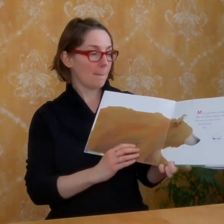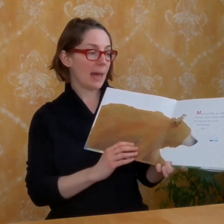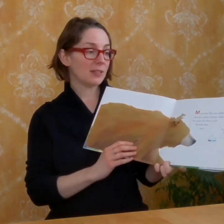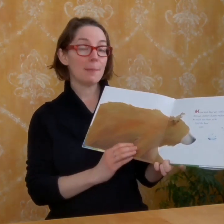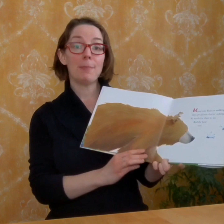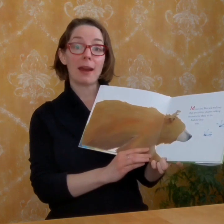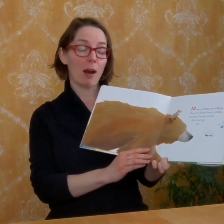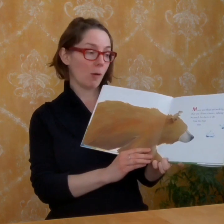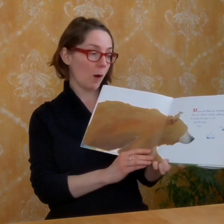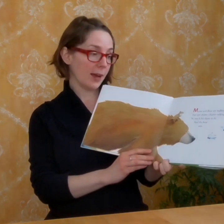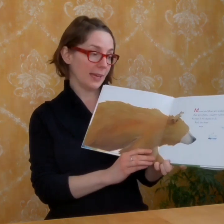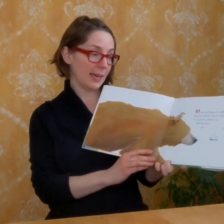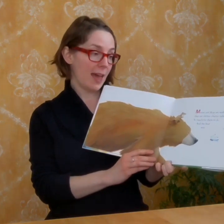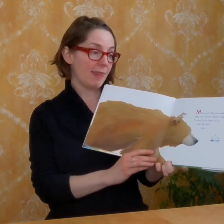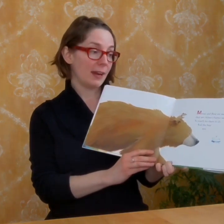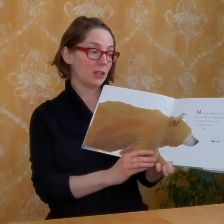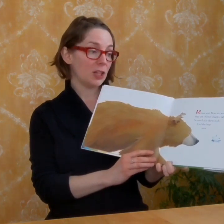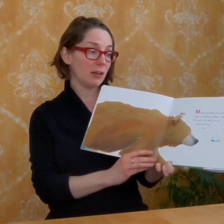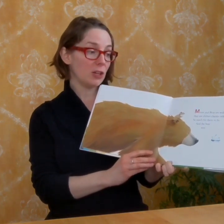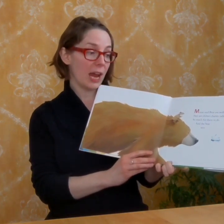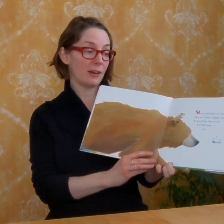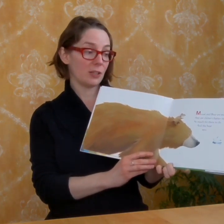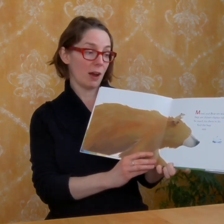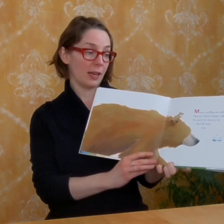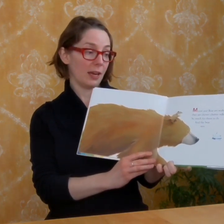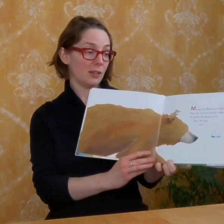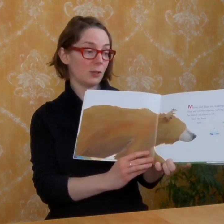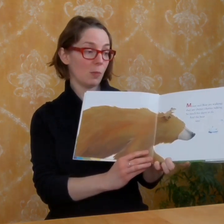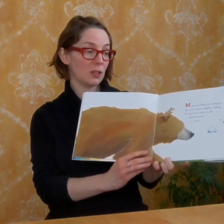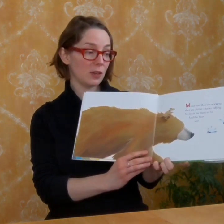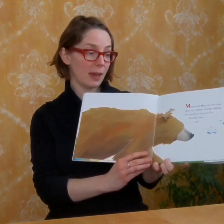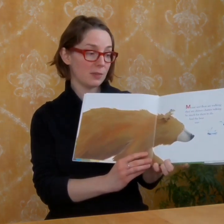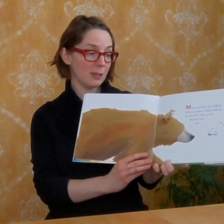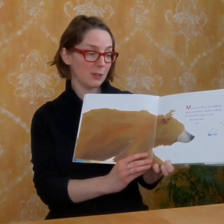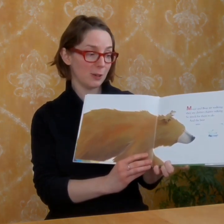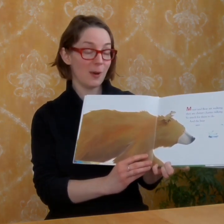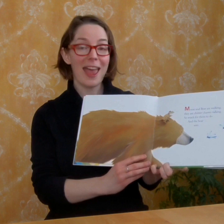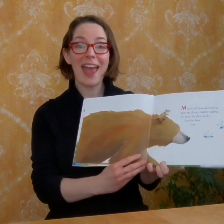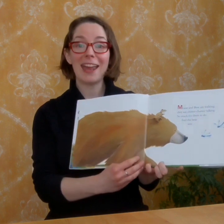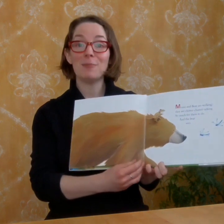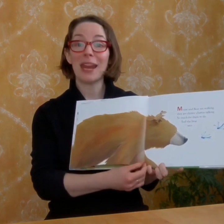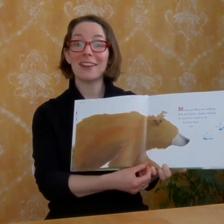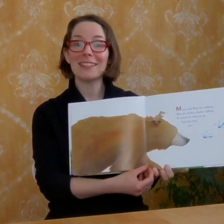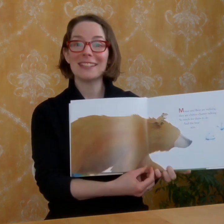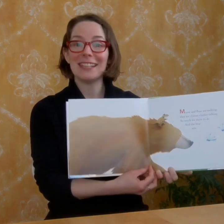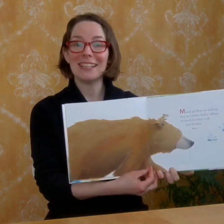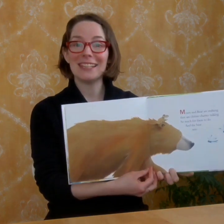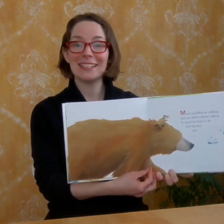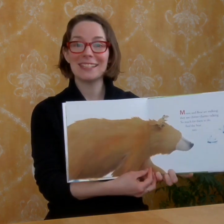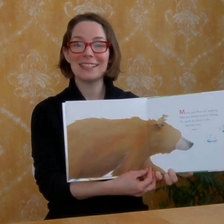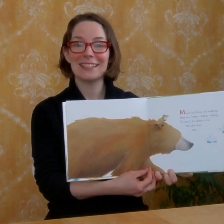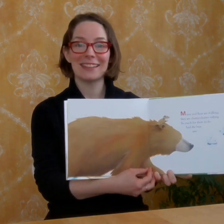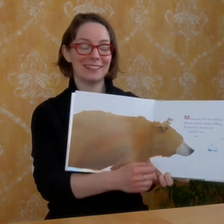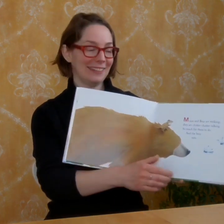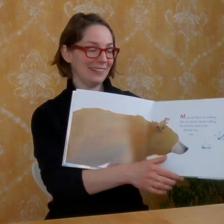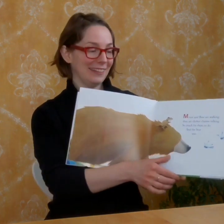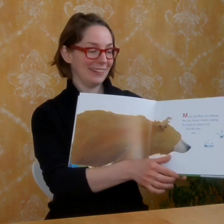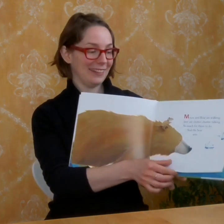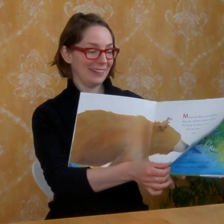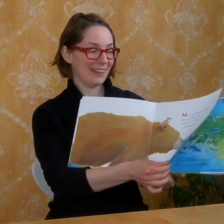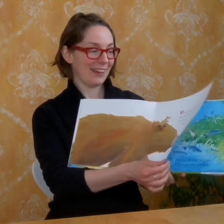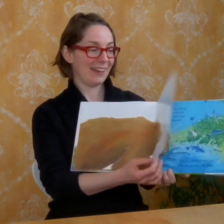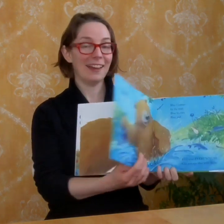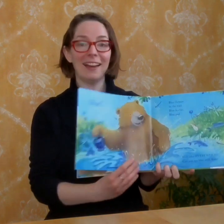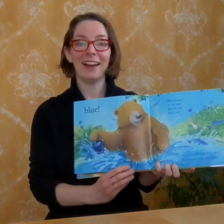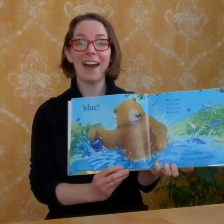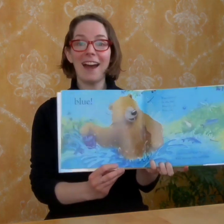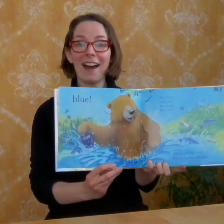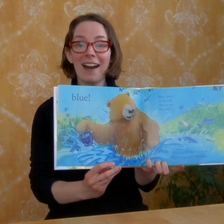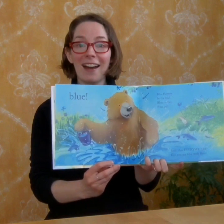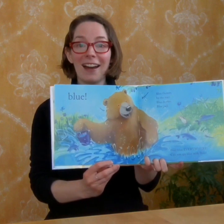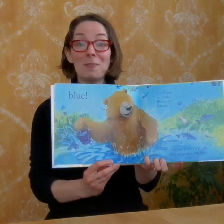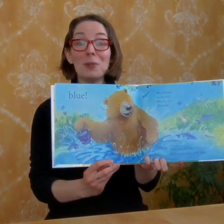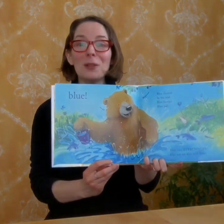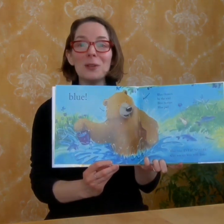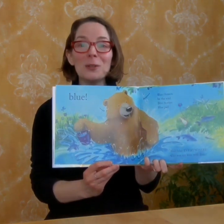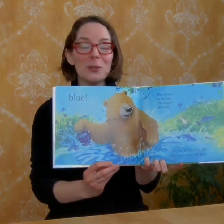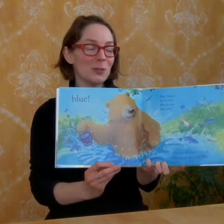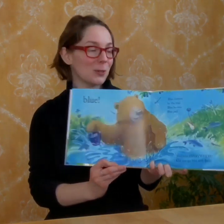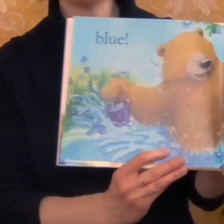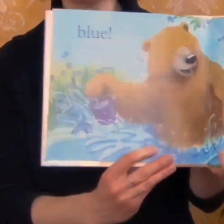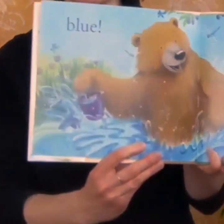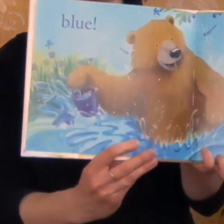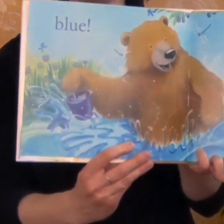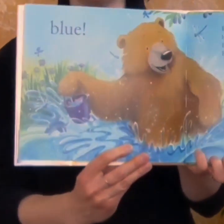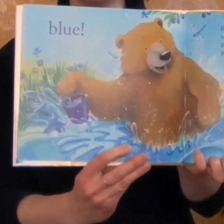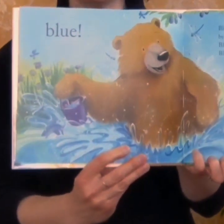and Bear are walking, chitter-chatter talking. So much for them to do and the bear sees blue!